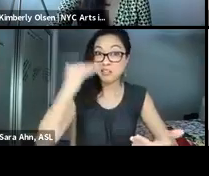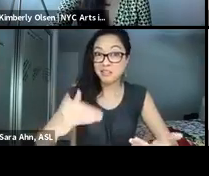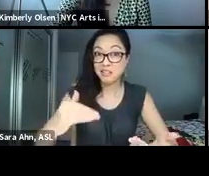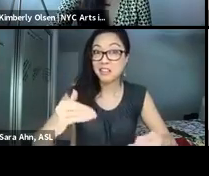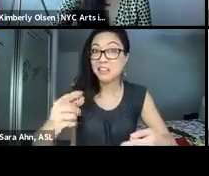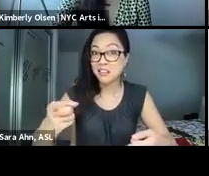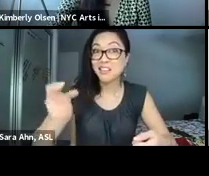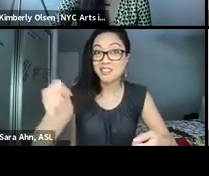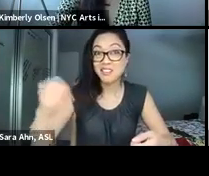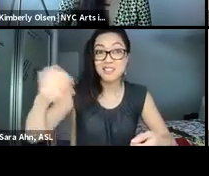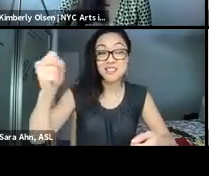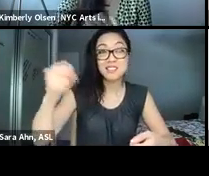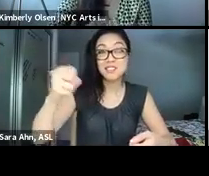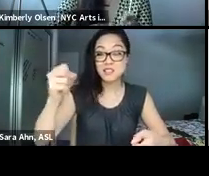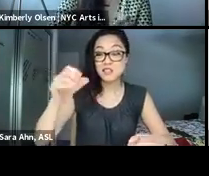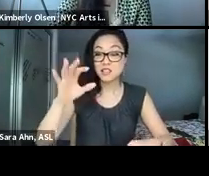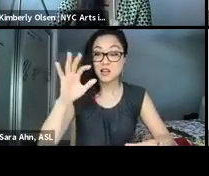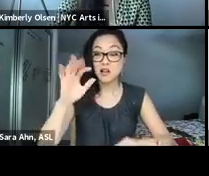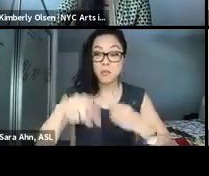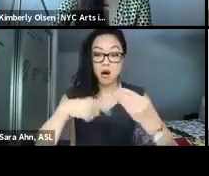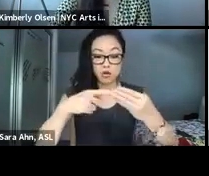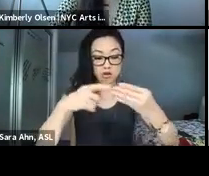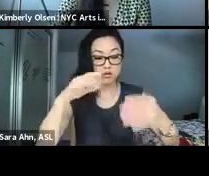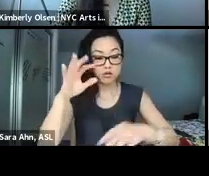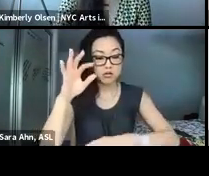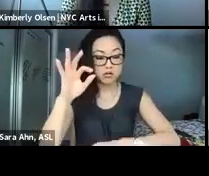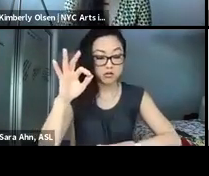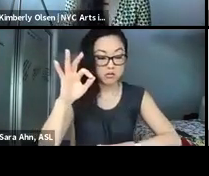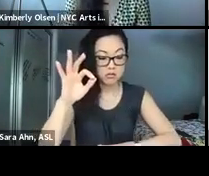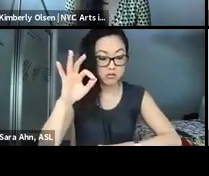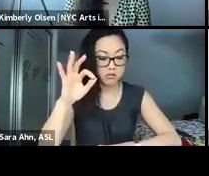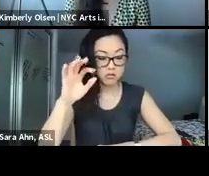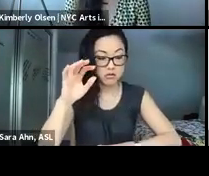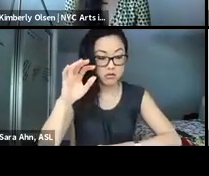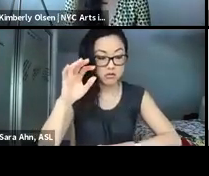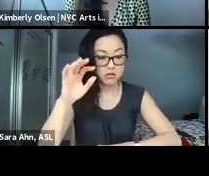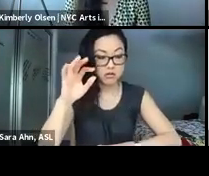artists. We can do it. If anyone can do it, it us.